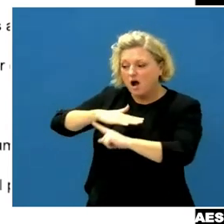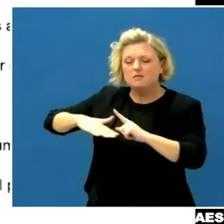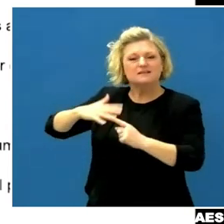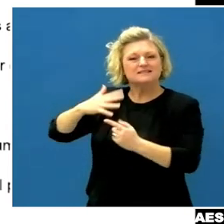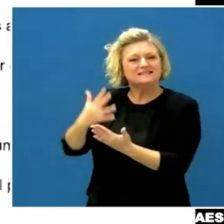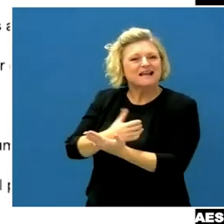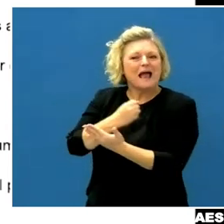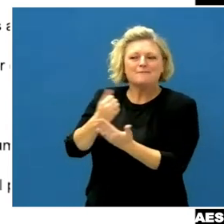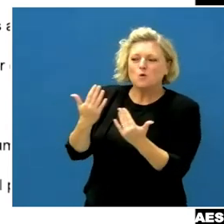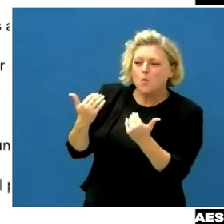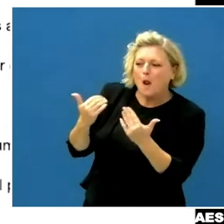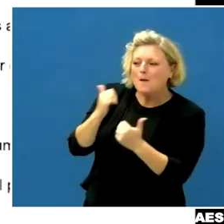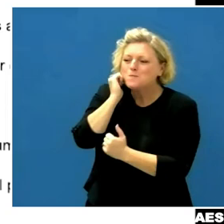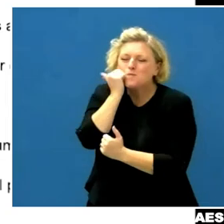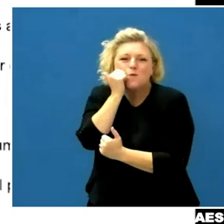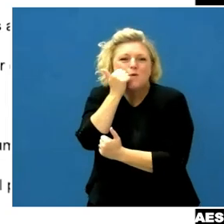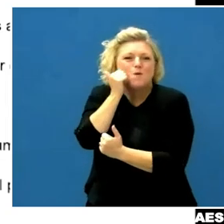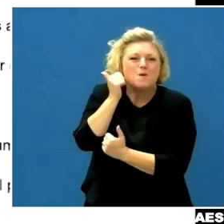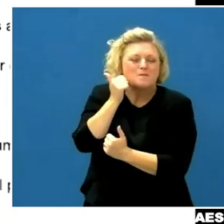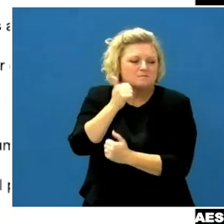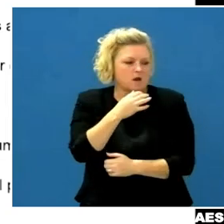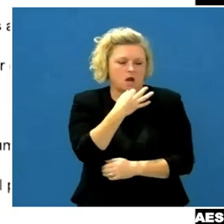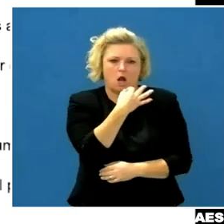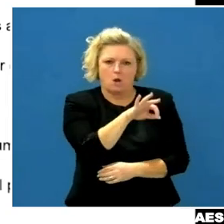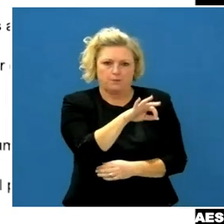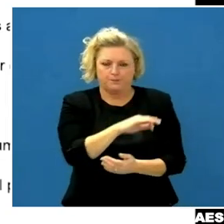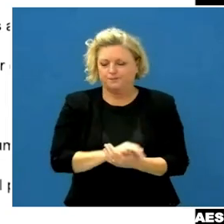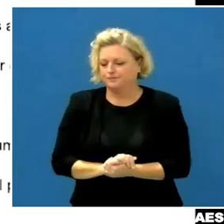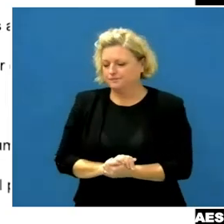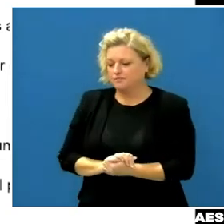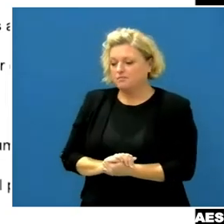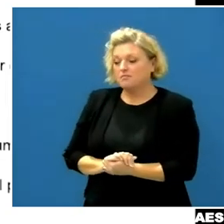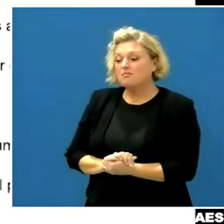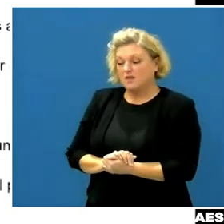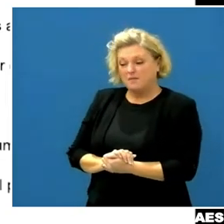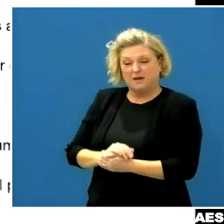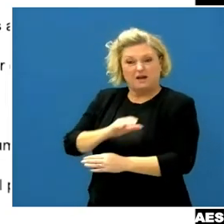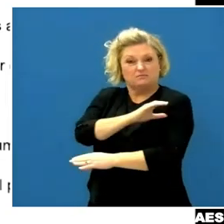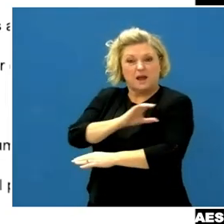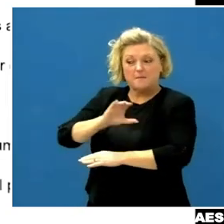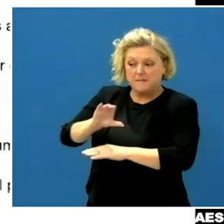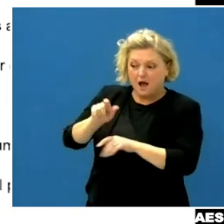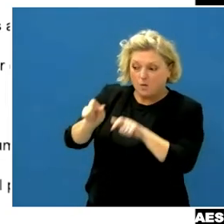No. MR FOGARTY: 4.2.4: "Empowers clients by helping them to understand their rights."